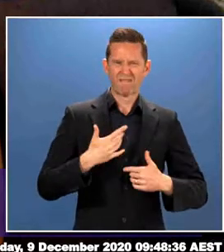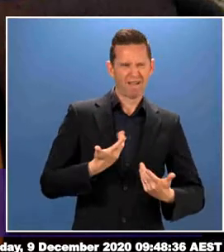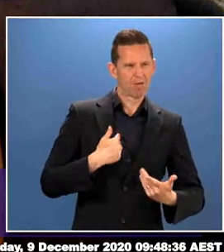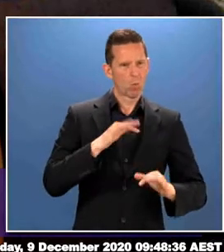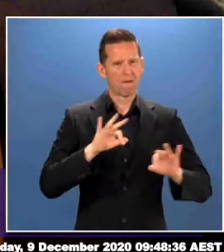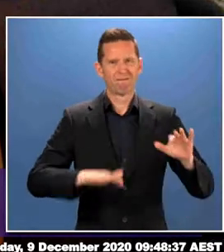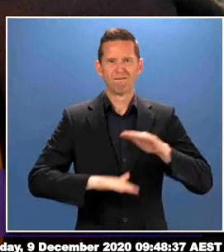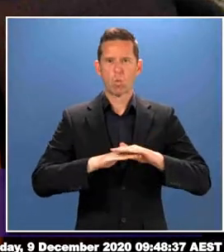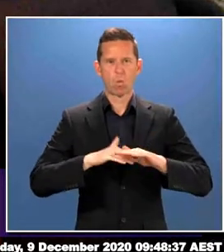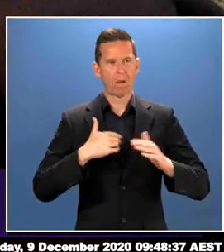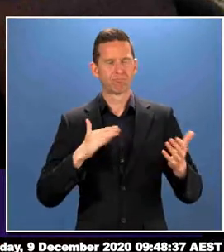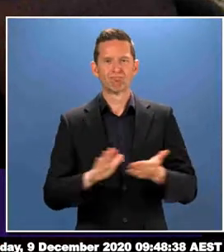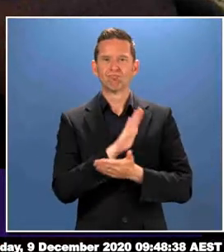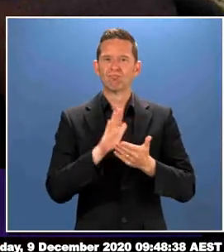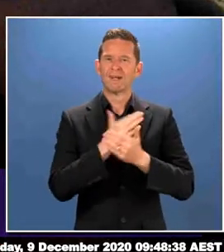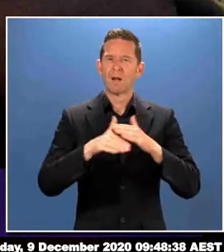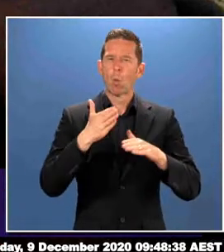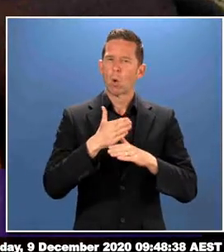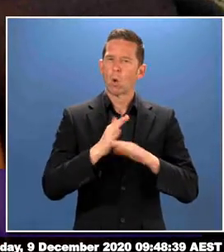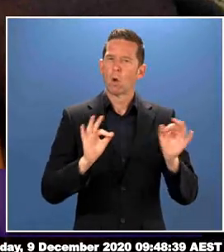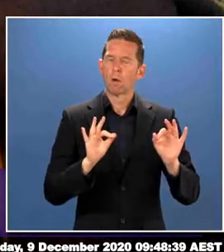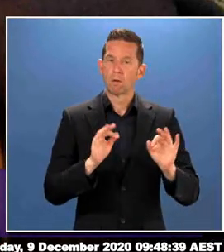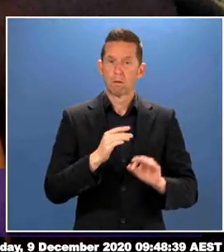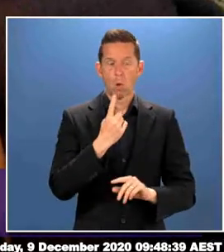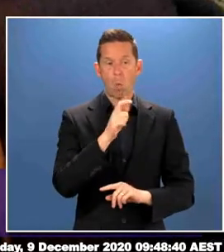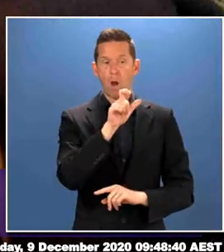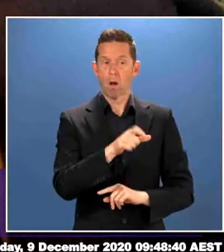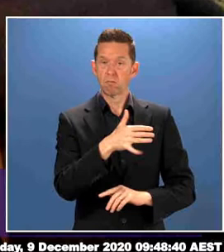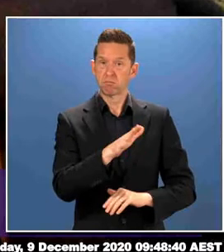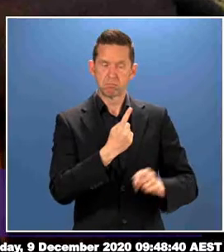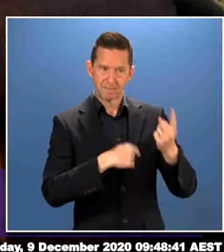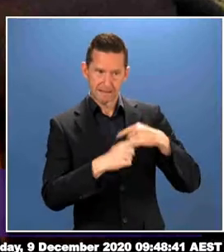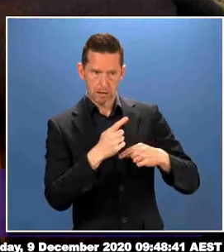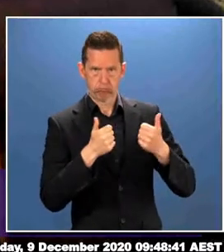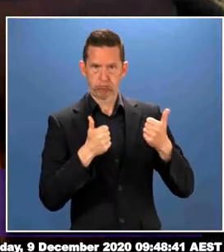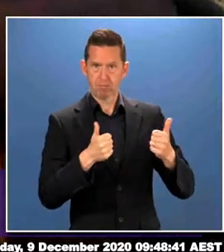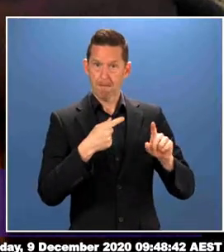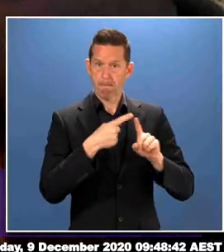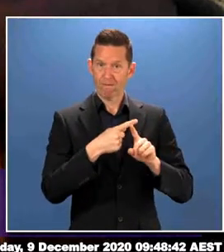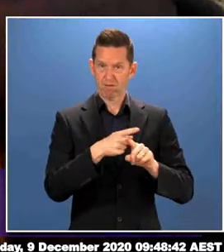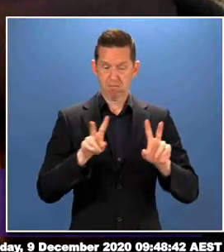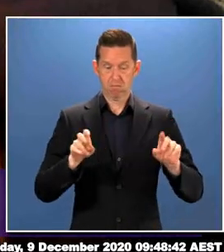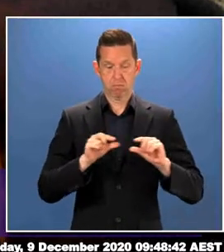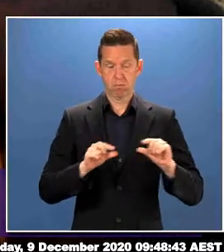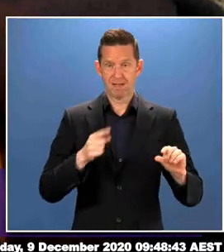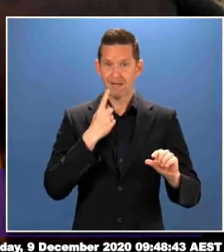But one young person did say, in terms of positive experience: I found that working with a disability employment agency has been really